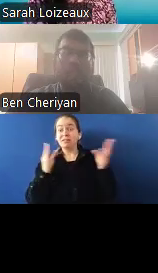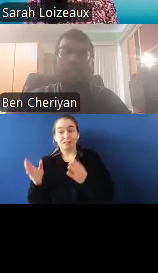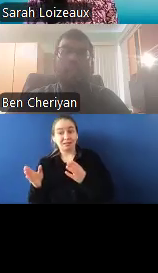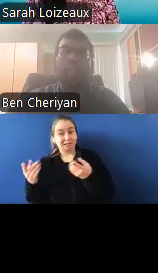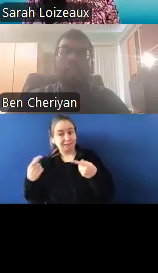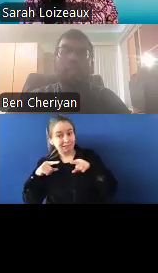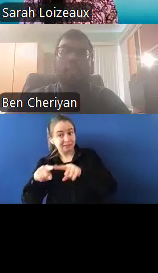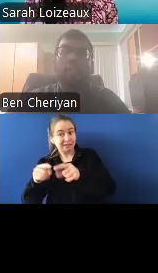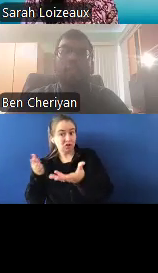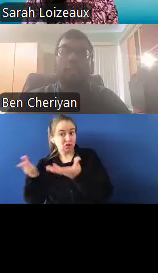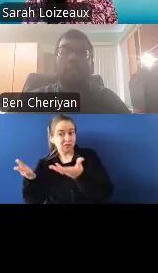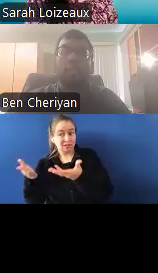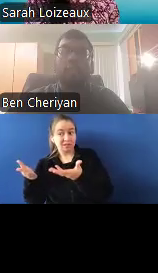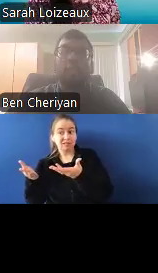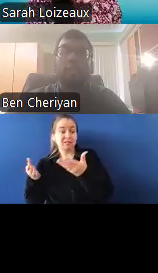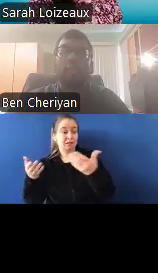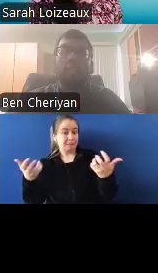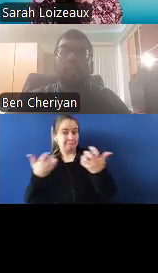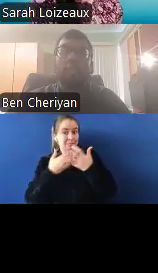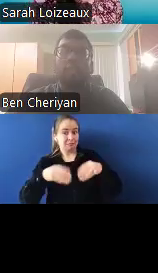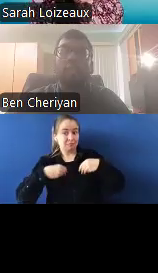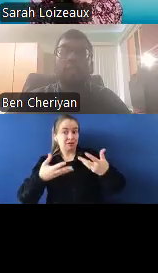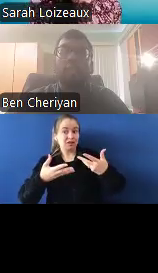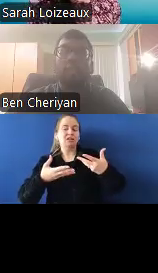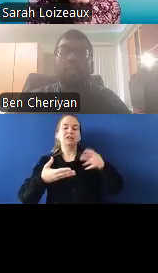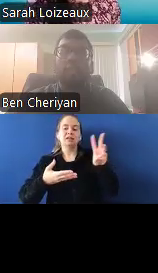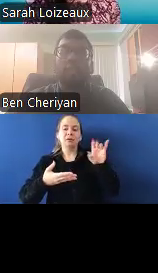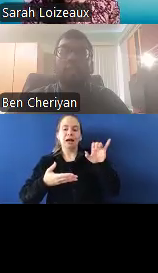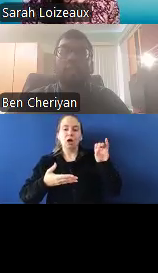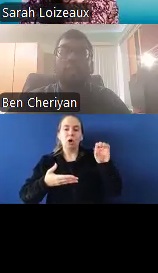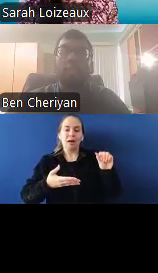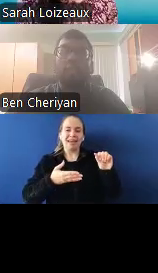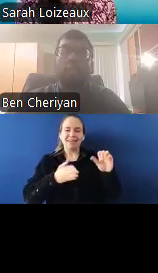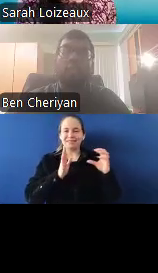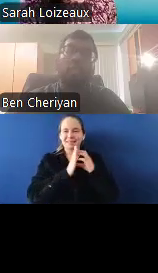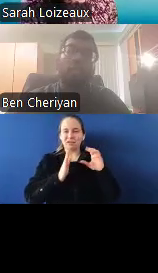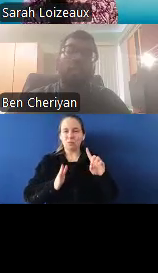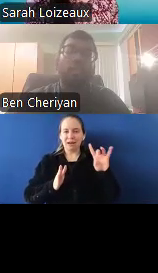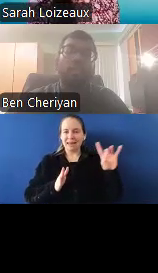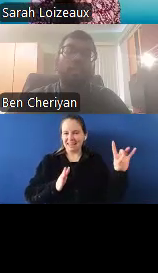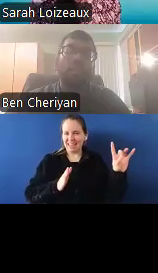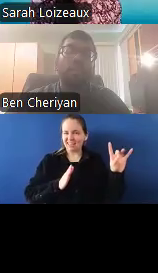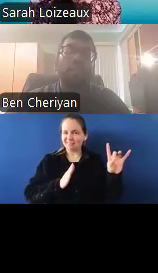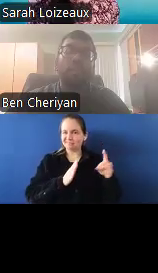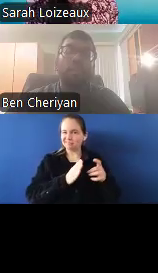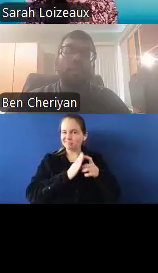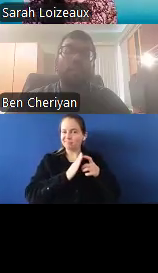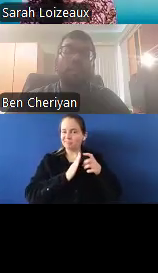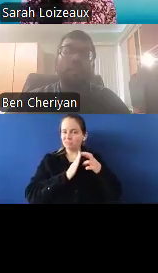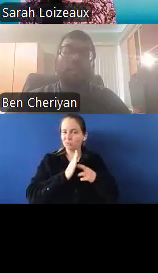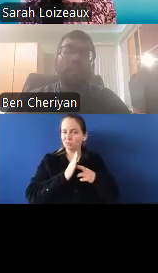services to meet the provisions of WIOA's Section 188. Ben also works closely with federal partners,